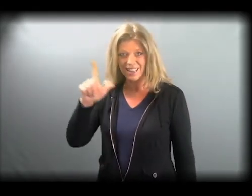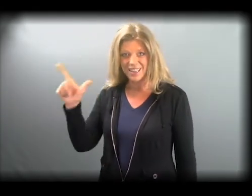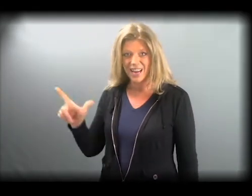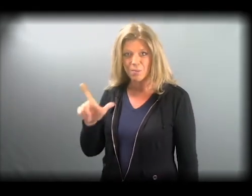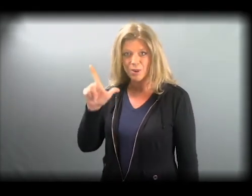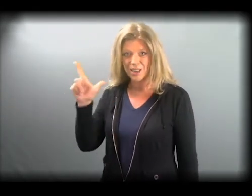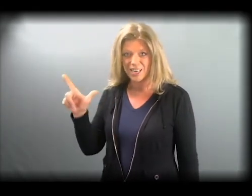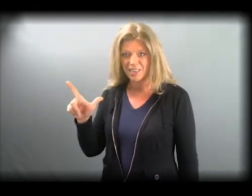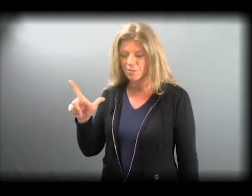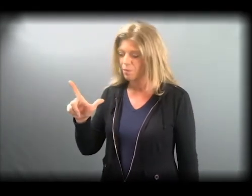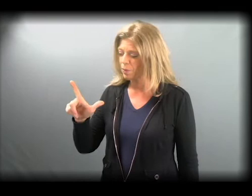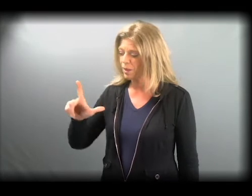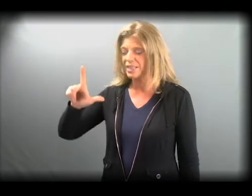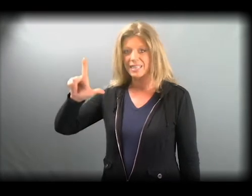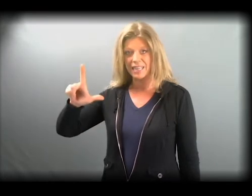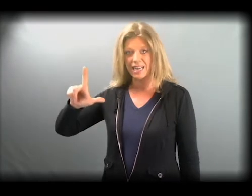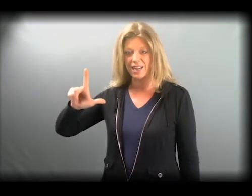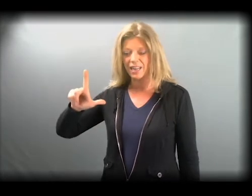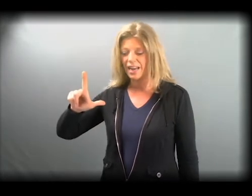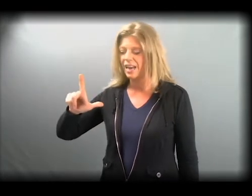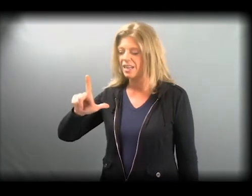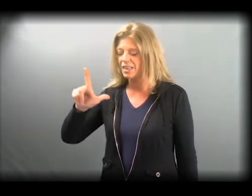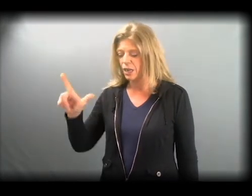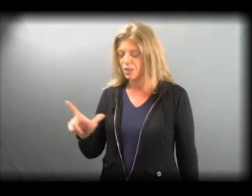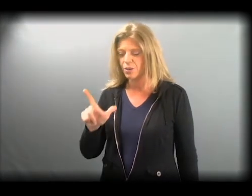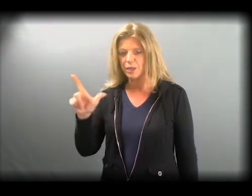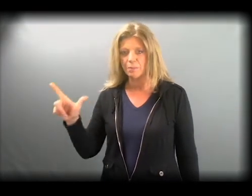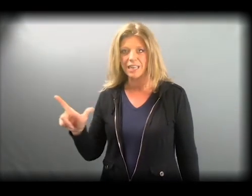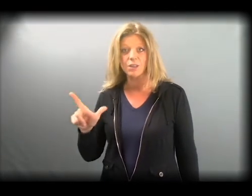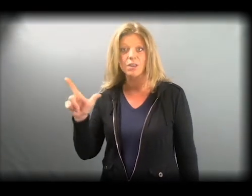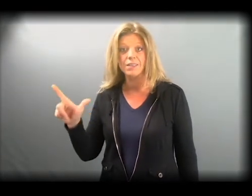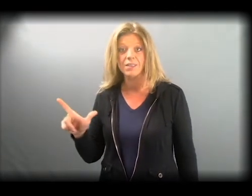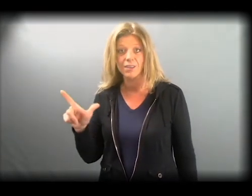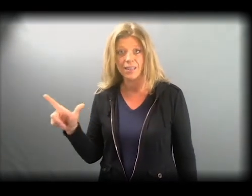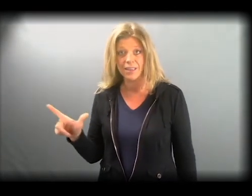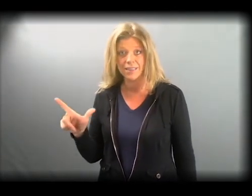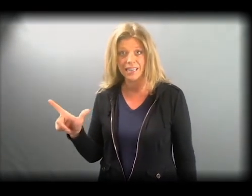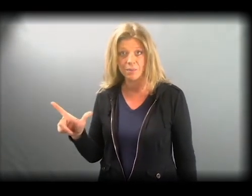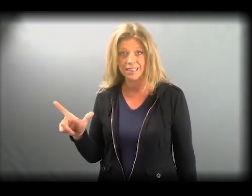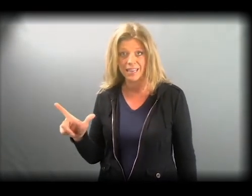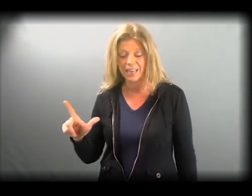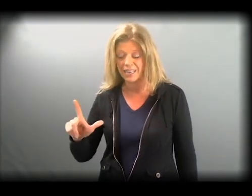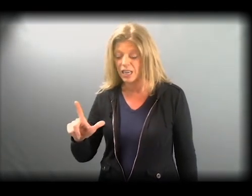LIBRARY It's an L-hand and you're going to make a little circle on the same side.